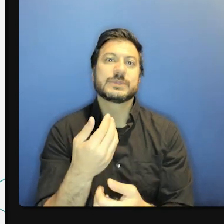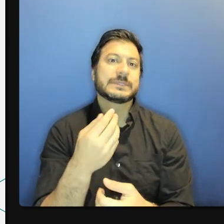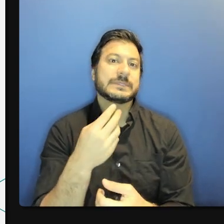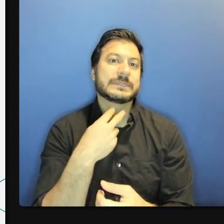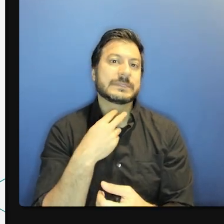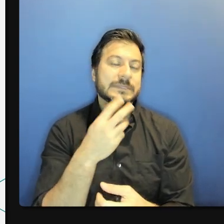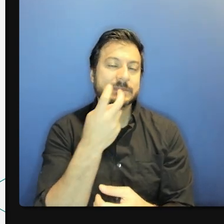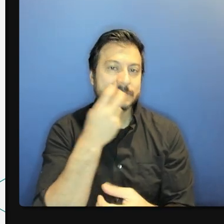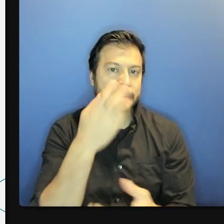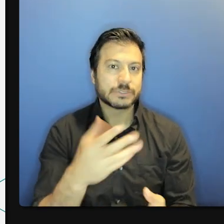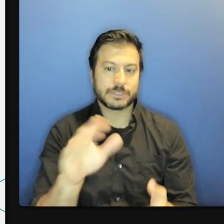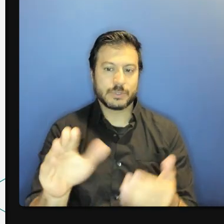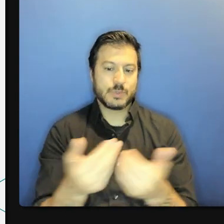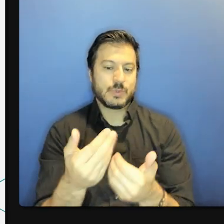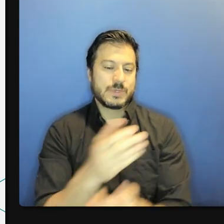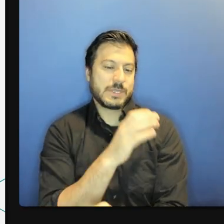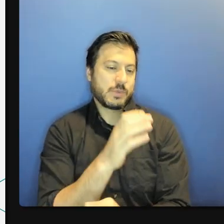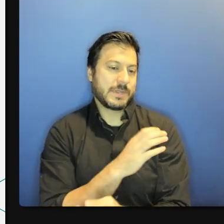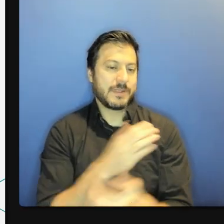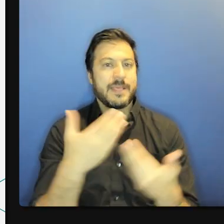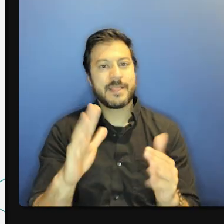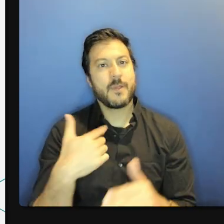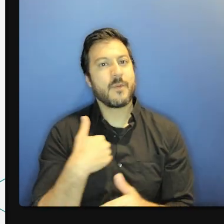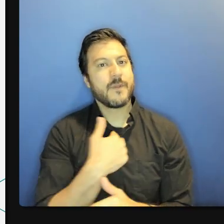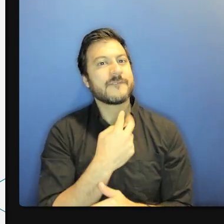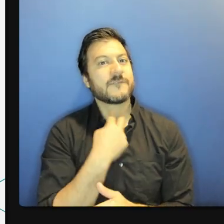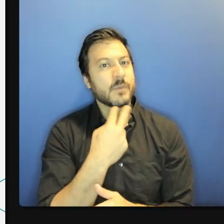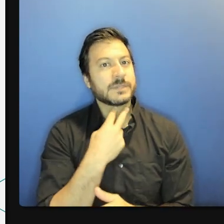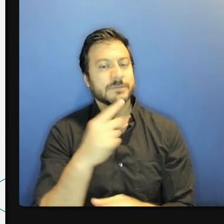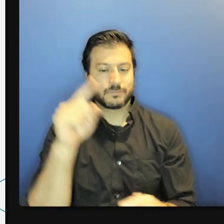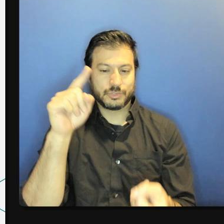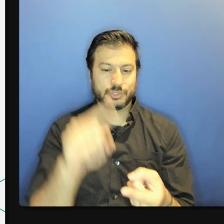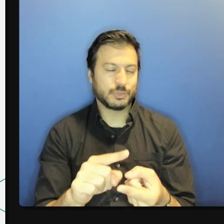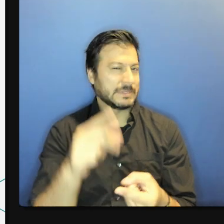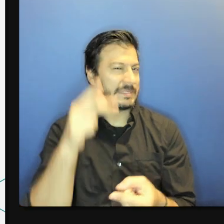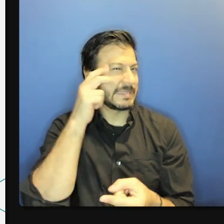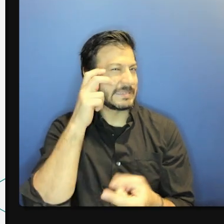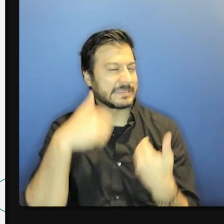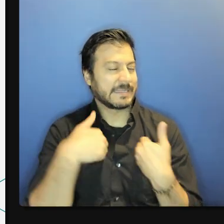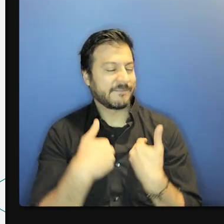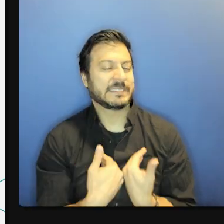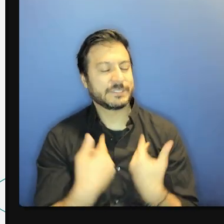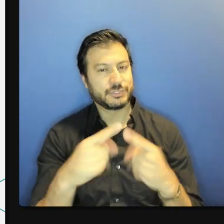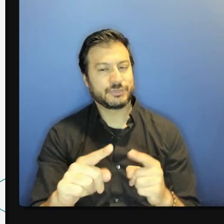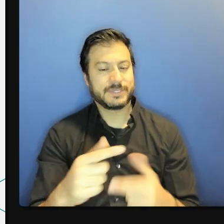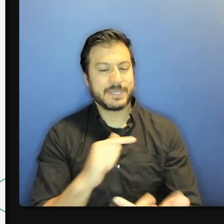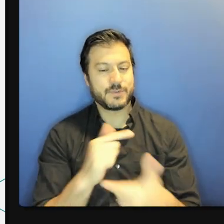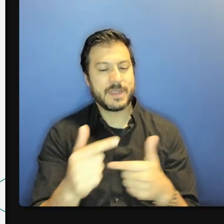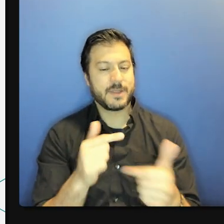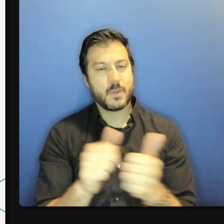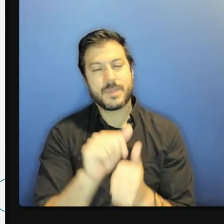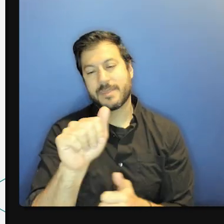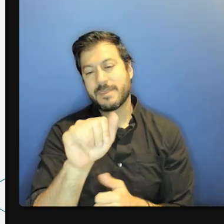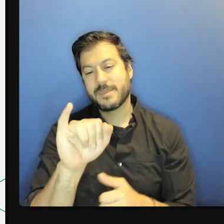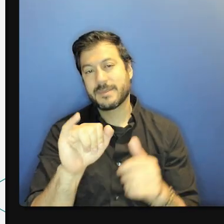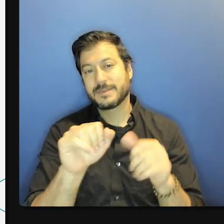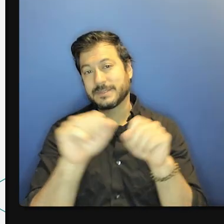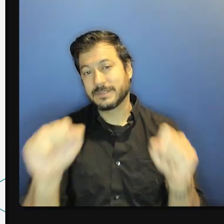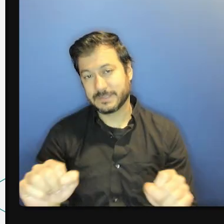and to new characteristics. This allows our voices to significantly reduce listening fatigue during interactions with AI systems.